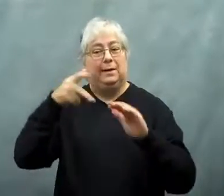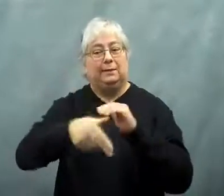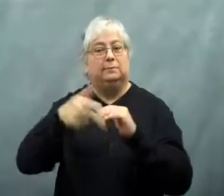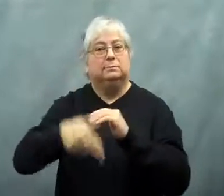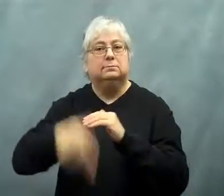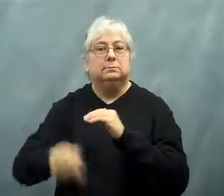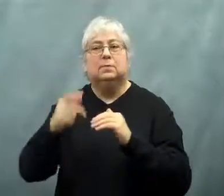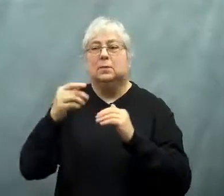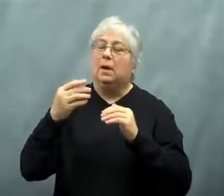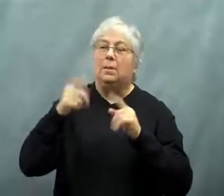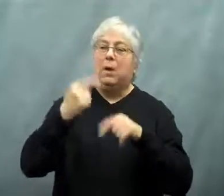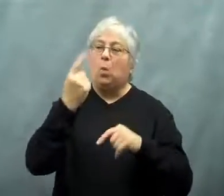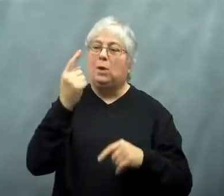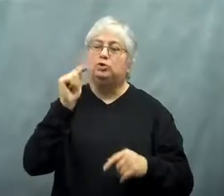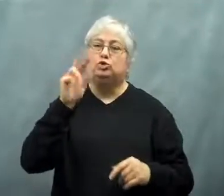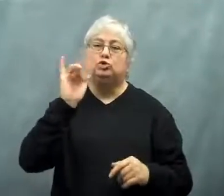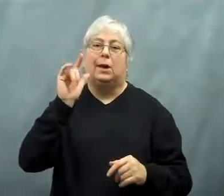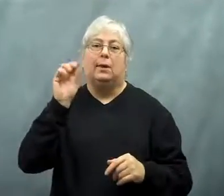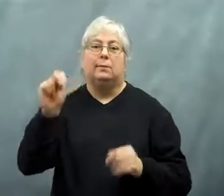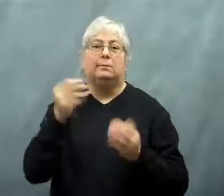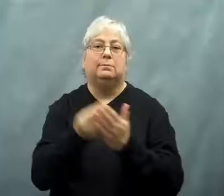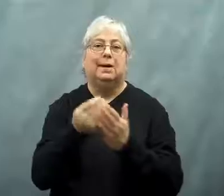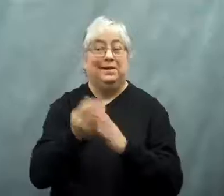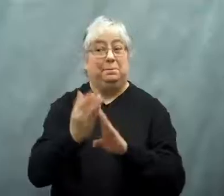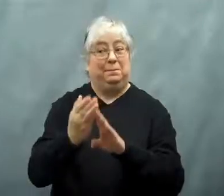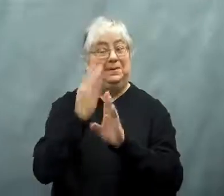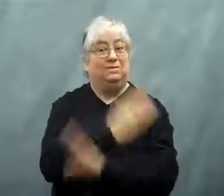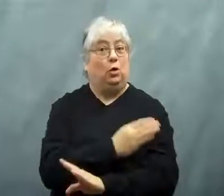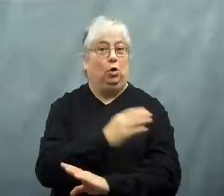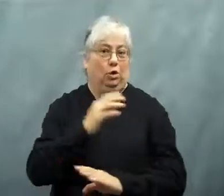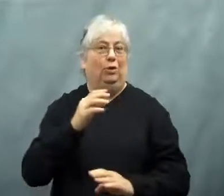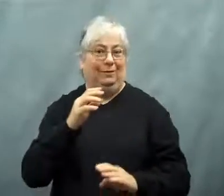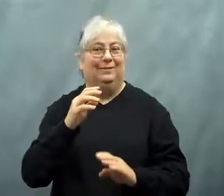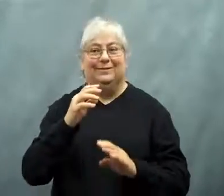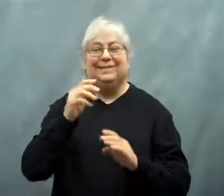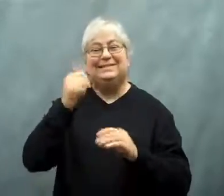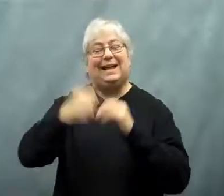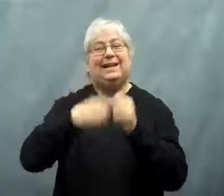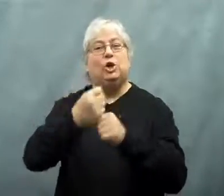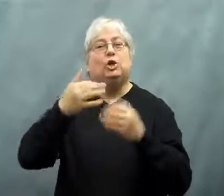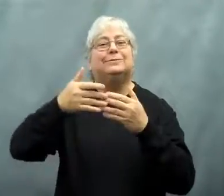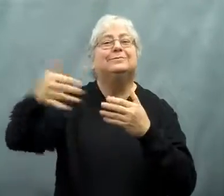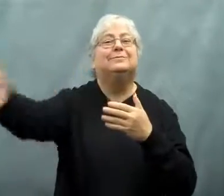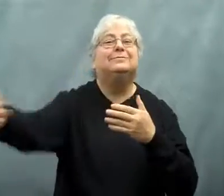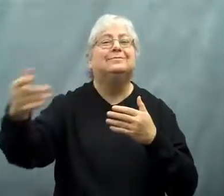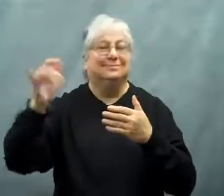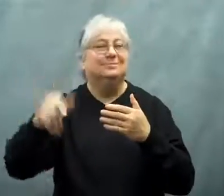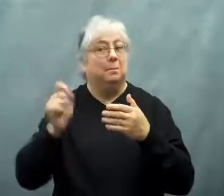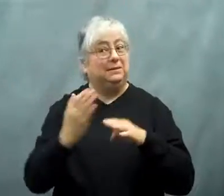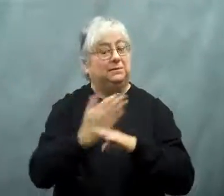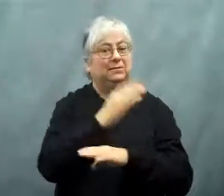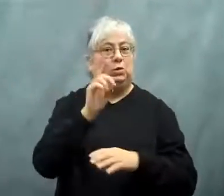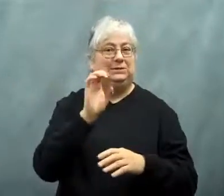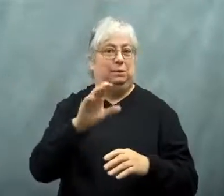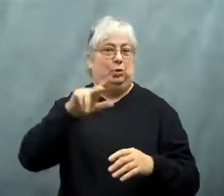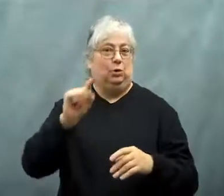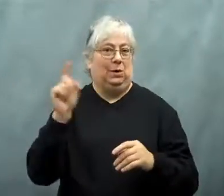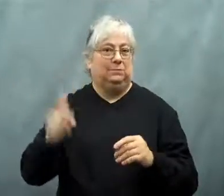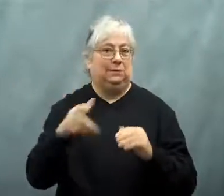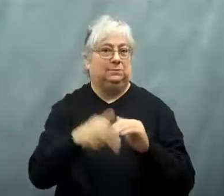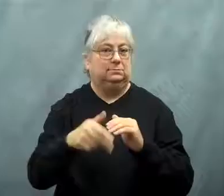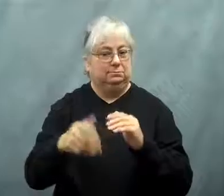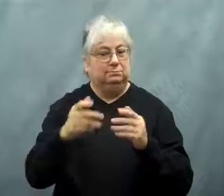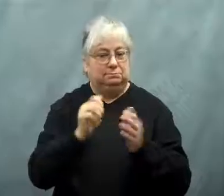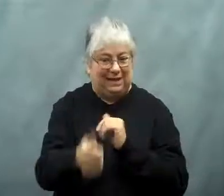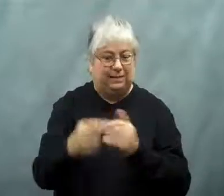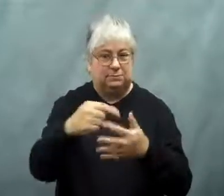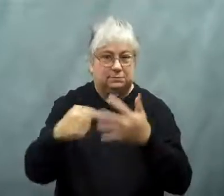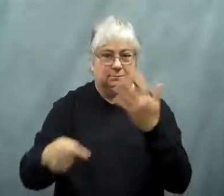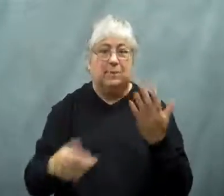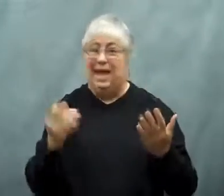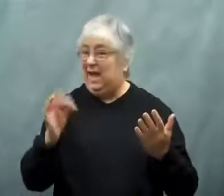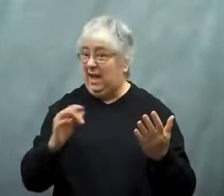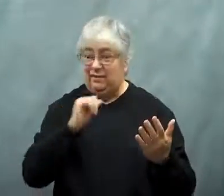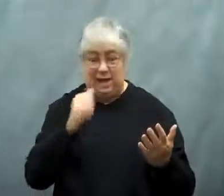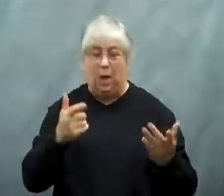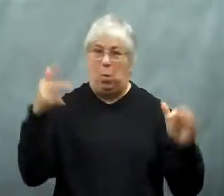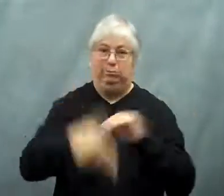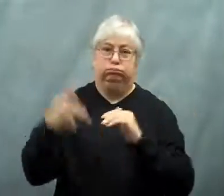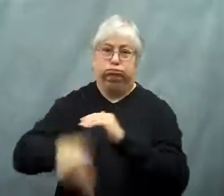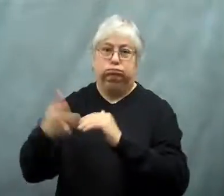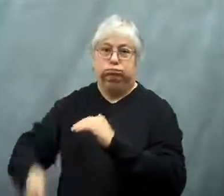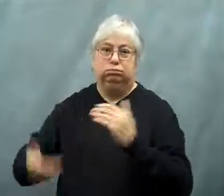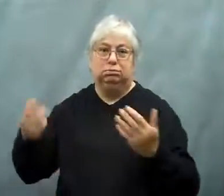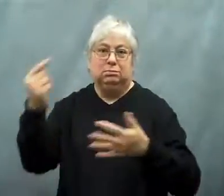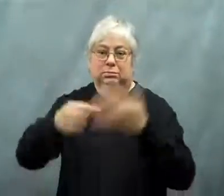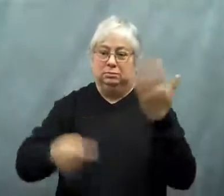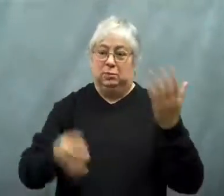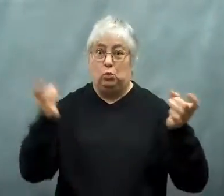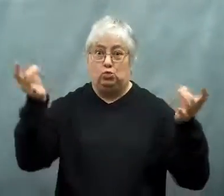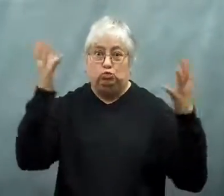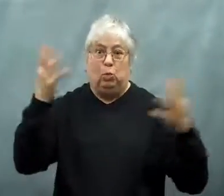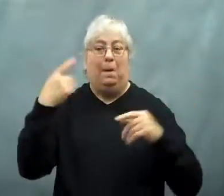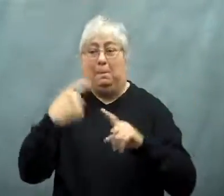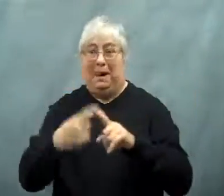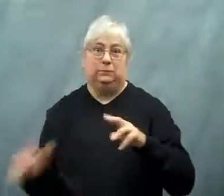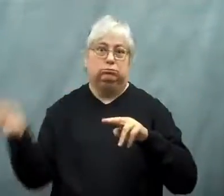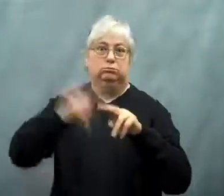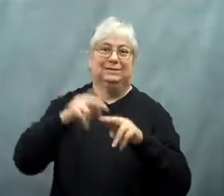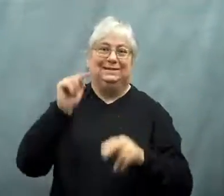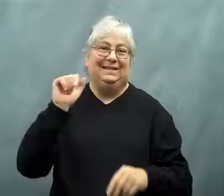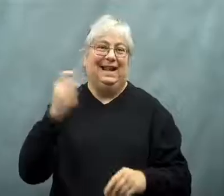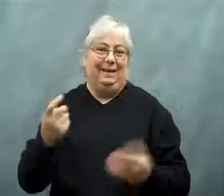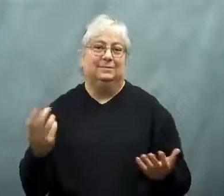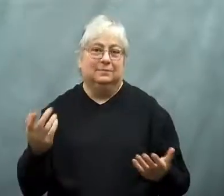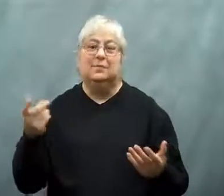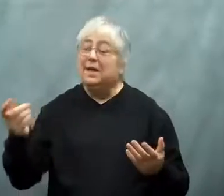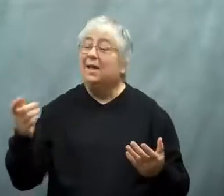with cuts of $1 trillion, this had to be done before that date.